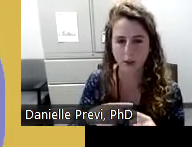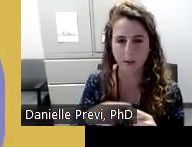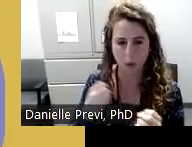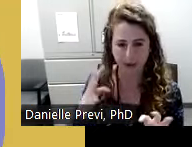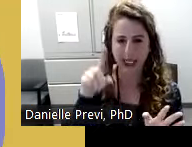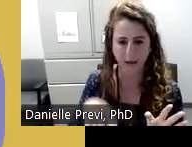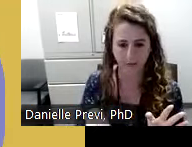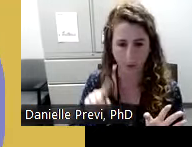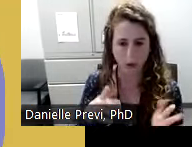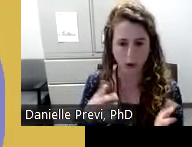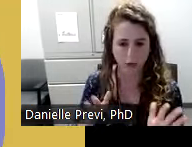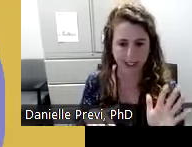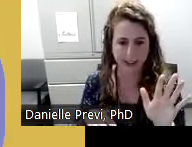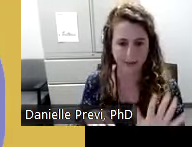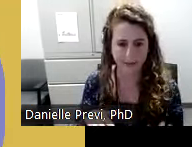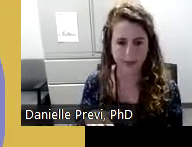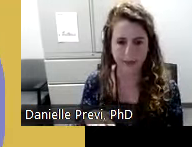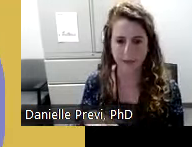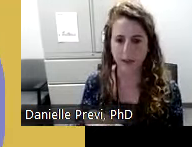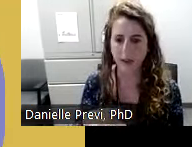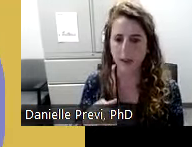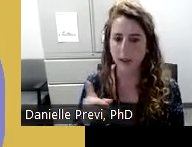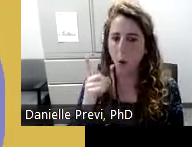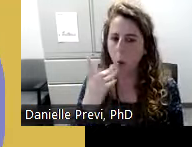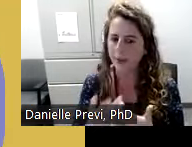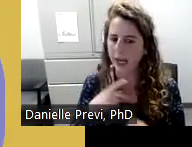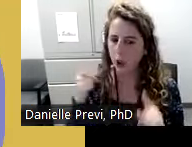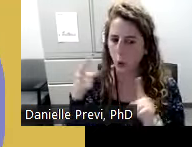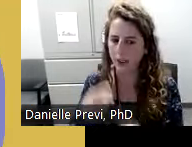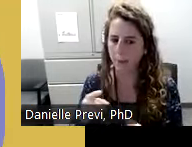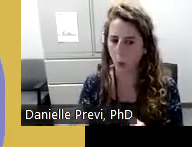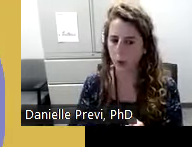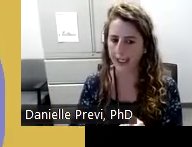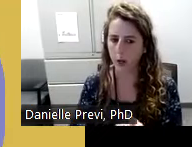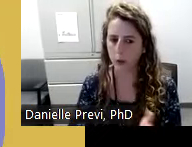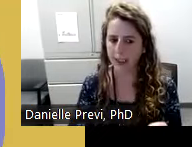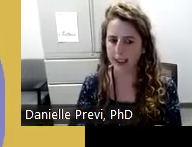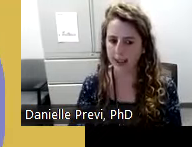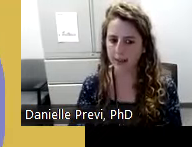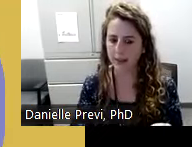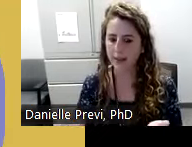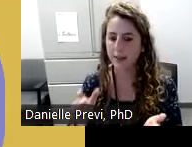Okay, I think we've already touched on many of these points. One thing that I do want to point out,